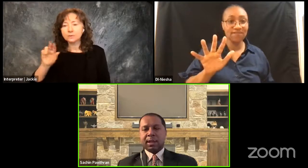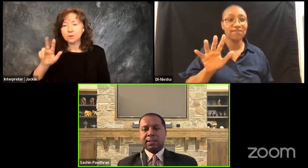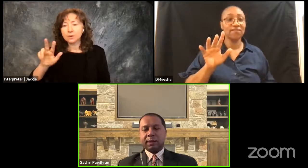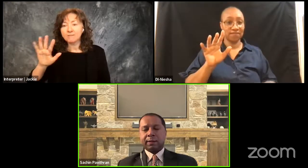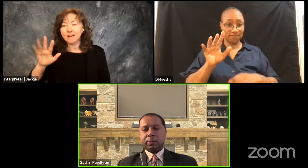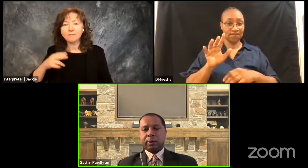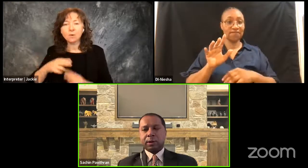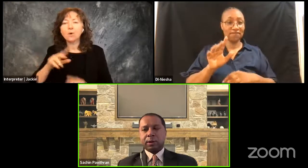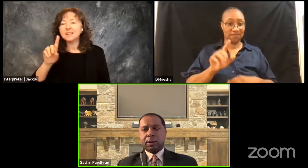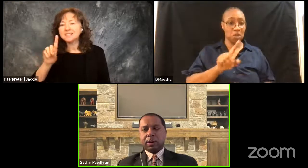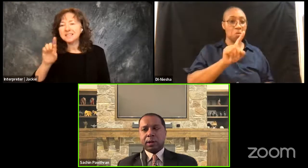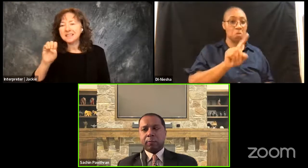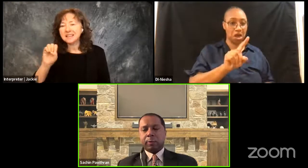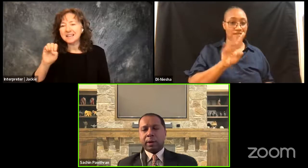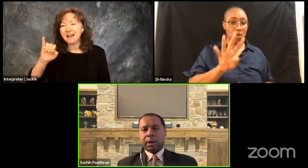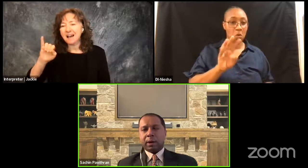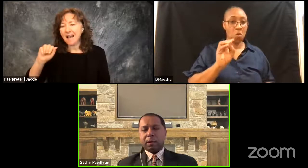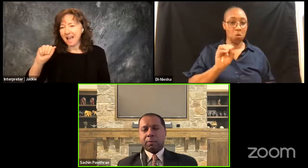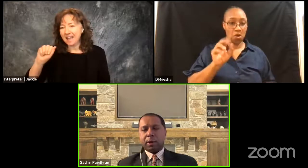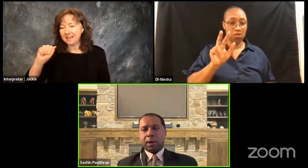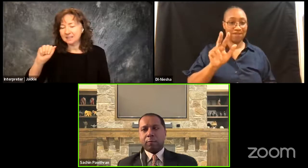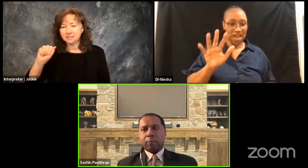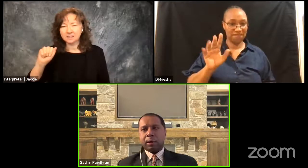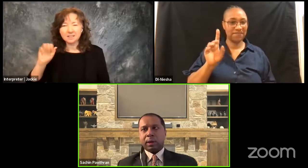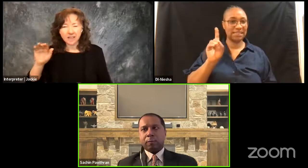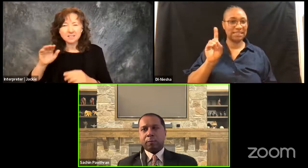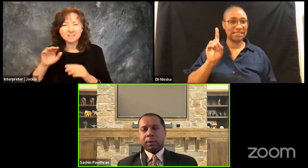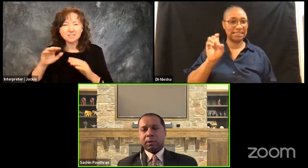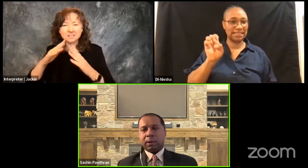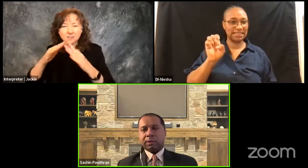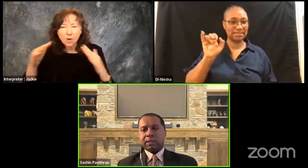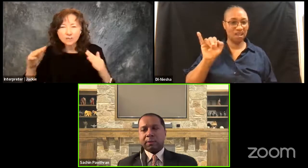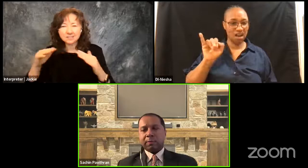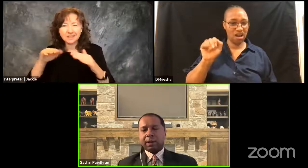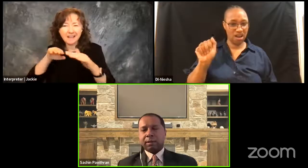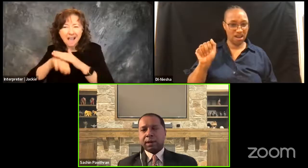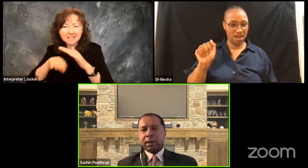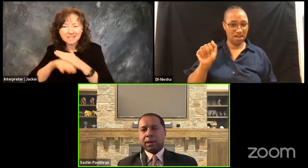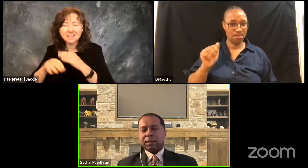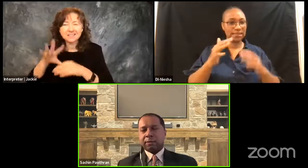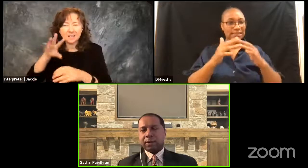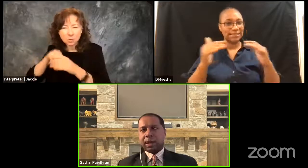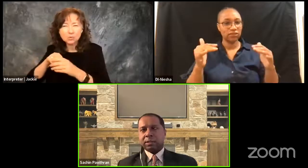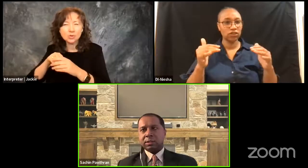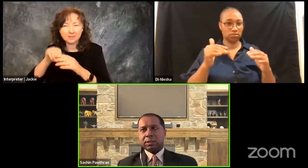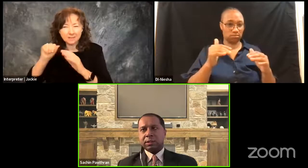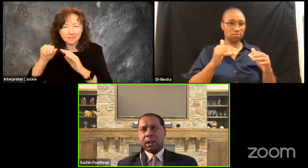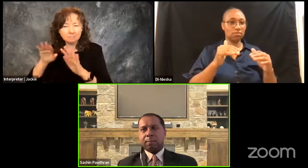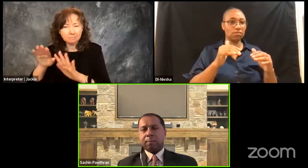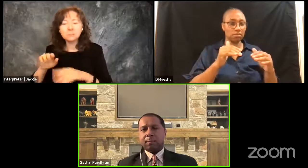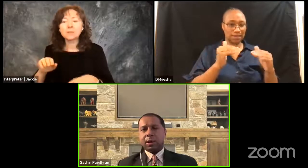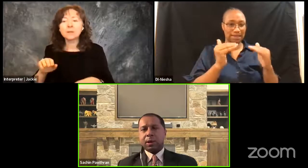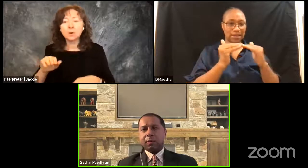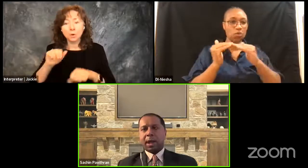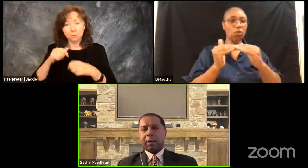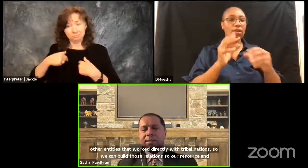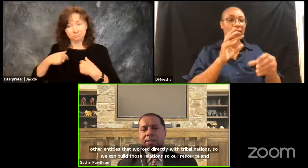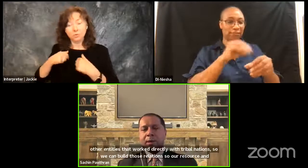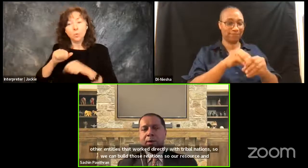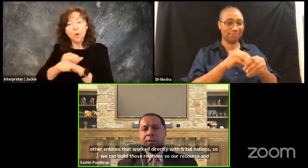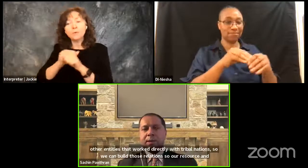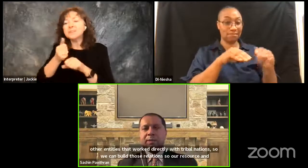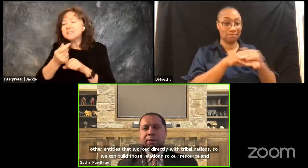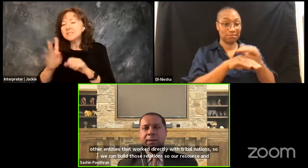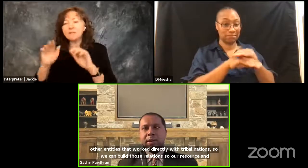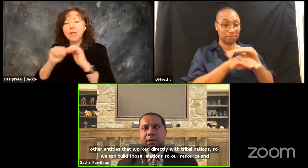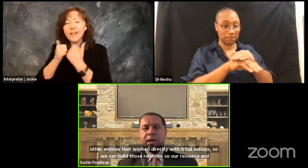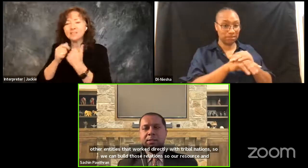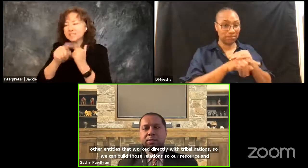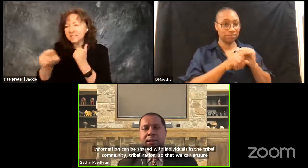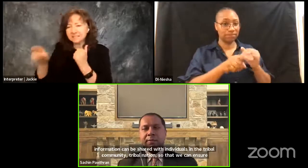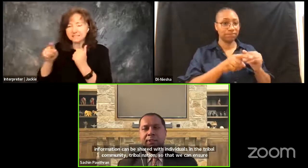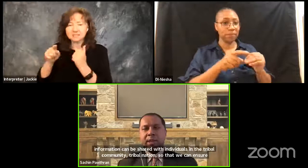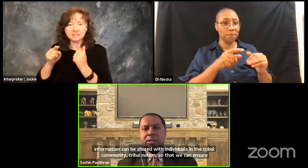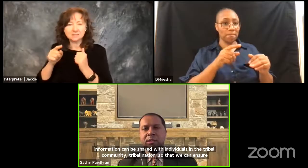executive order, we are working with several agencies and sitting on several interagency